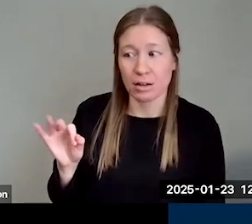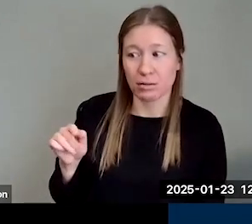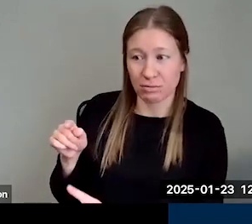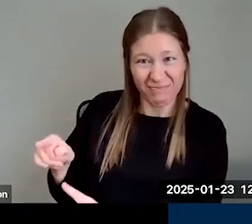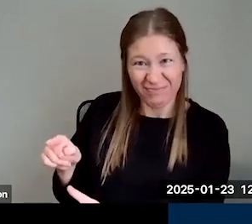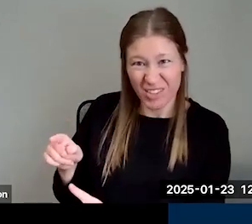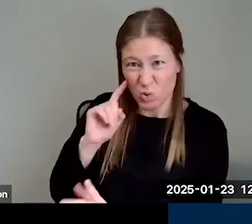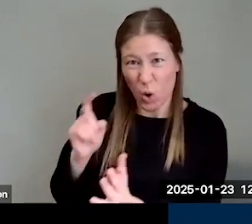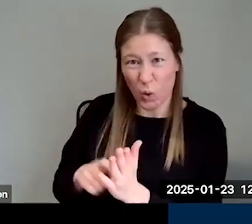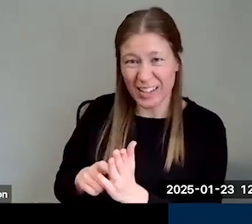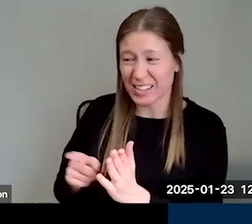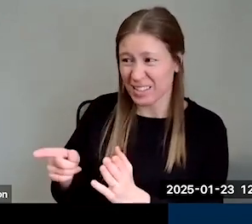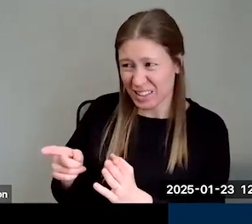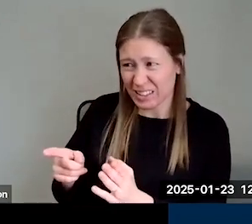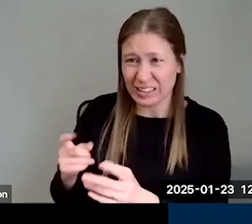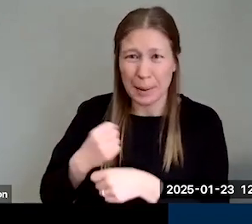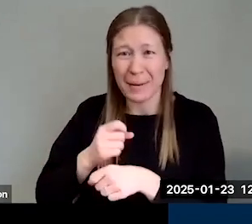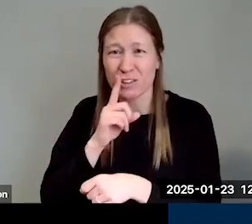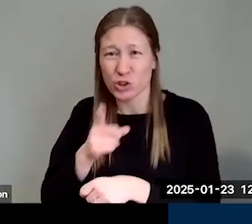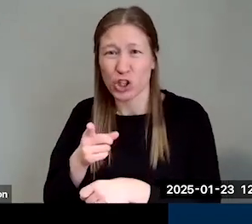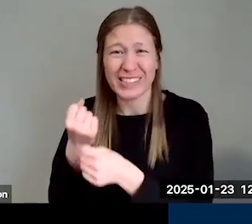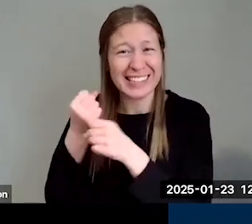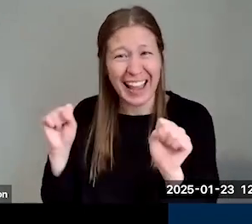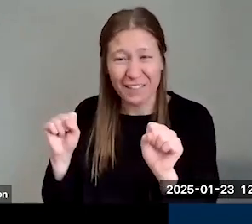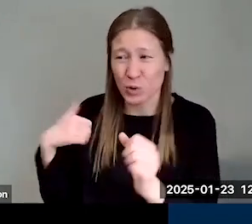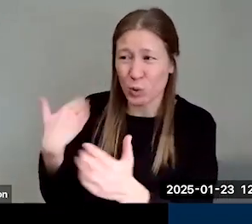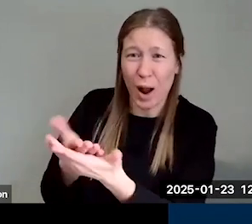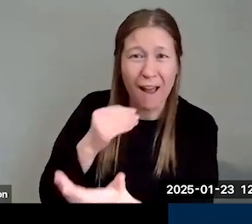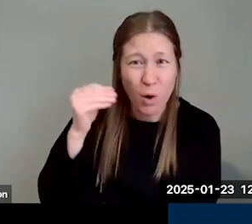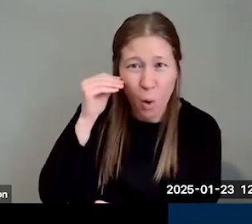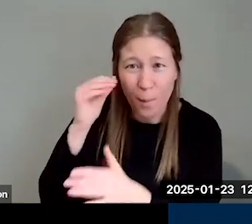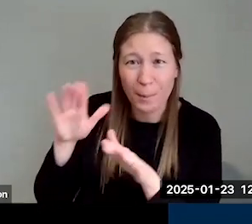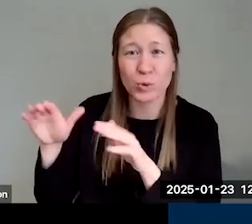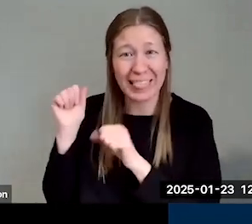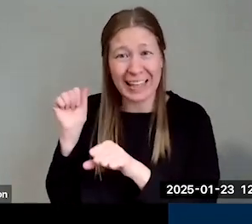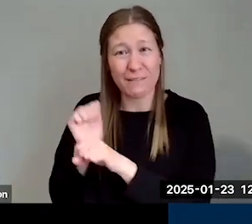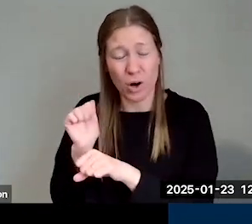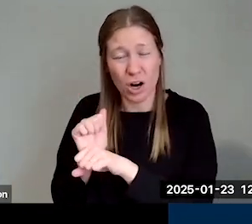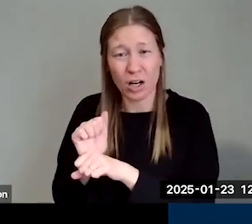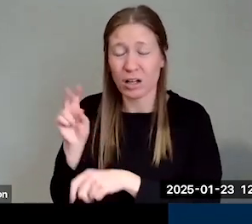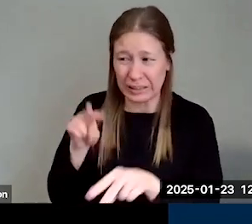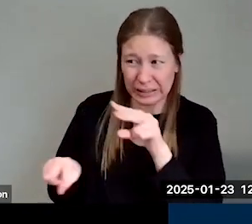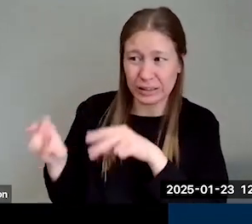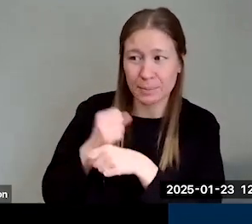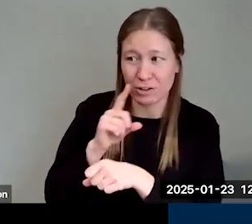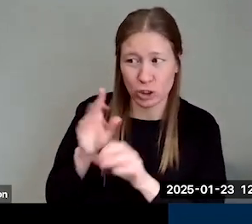We don't want anybody driving while that drowsy that they, you know, are unsafe, but we may wanna encourage them